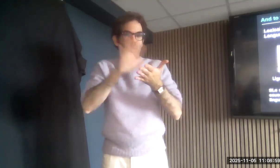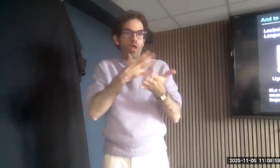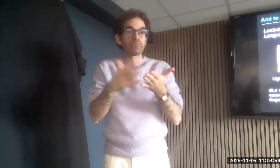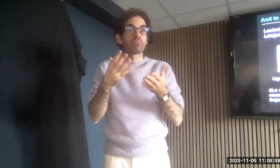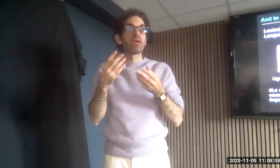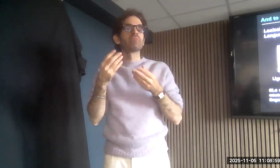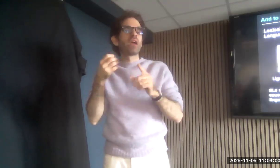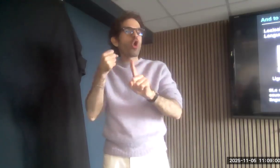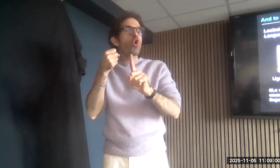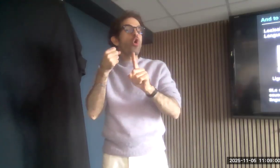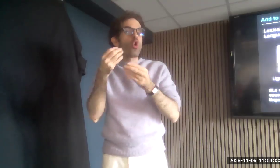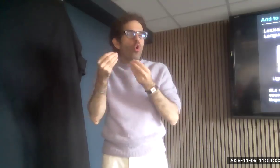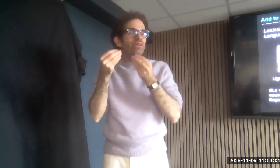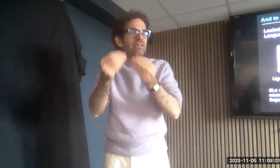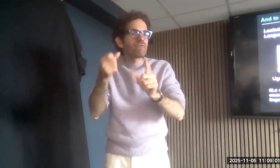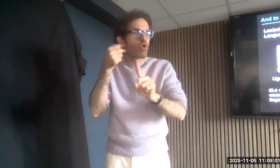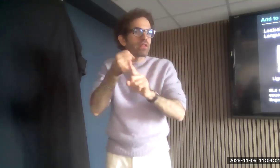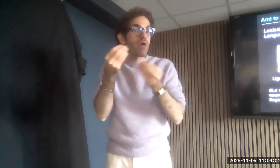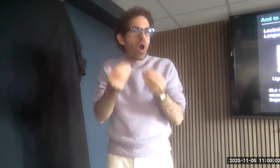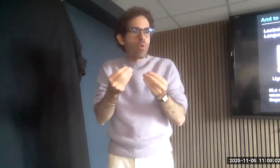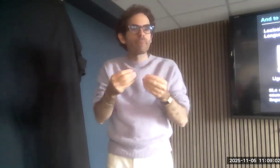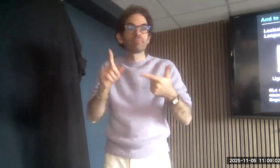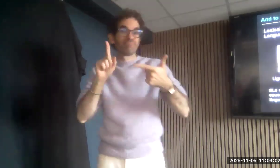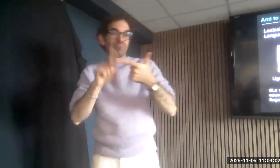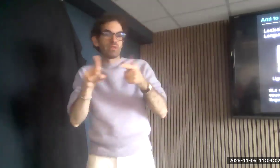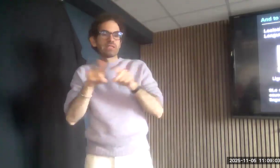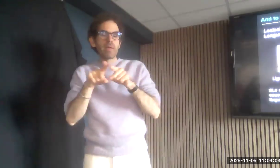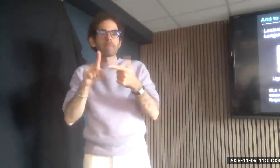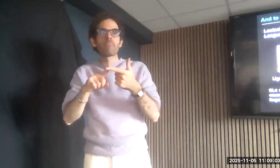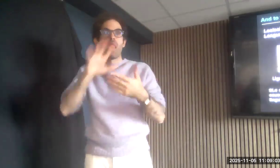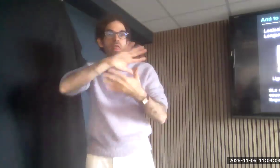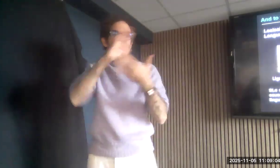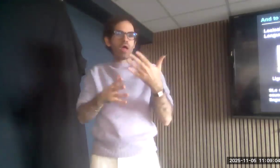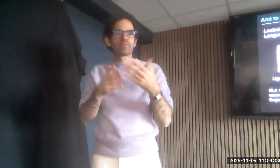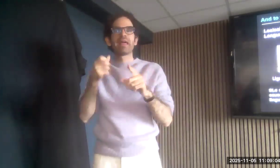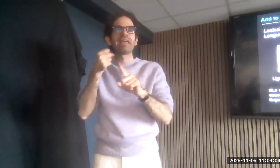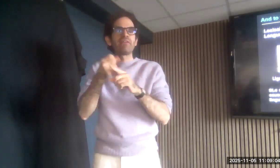some other sign languages. So we have Ugandan sign language here, we have a causative GIVE